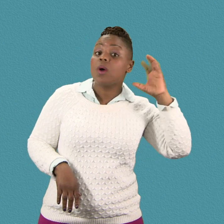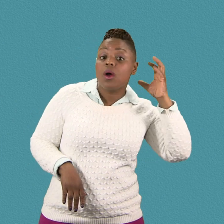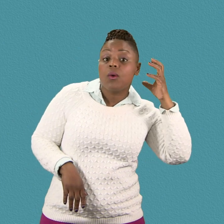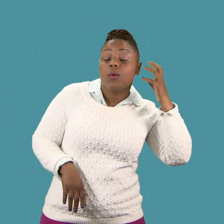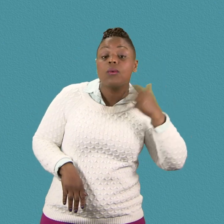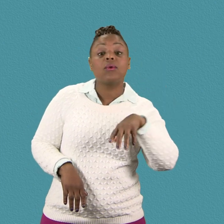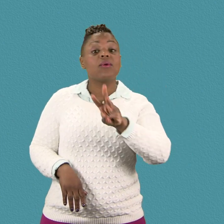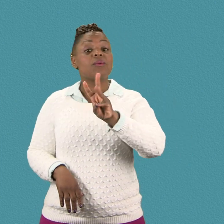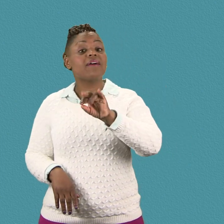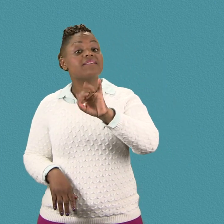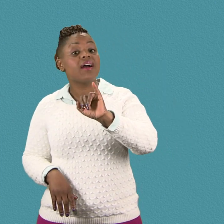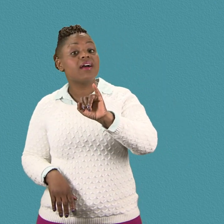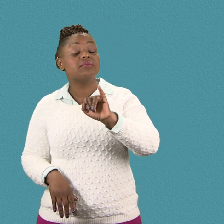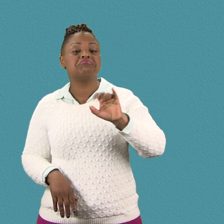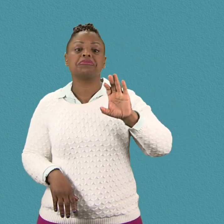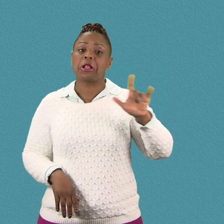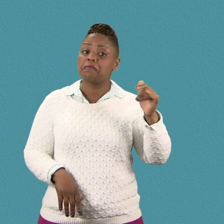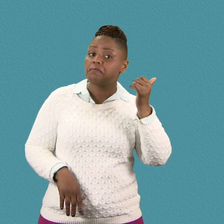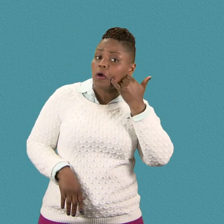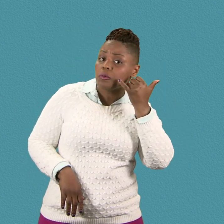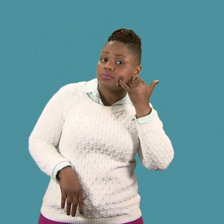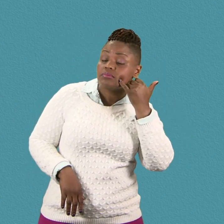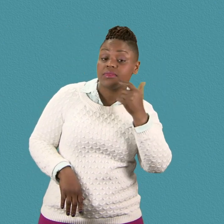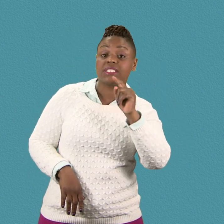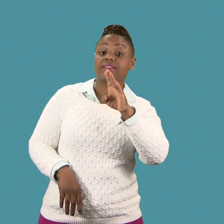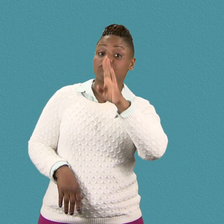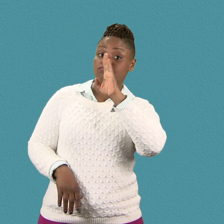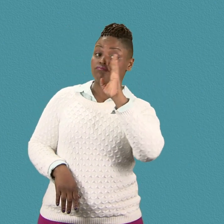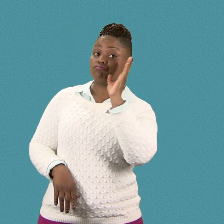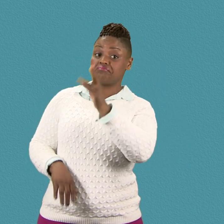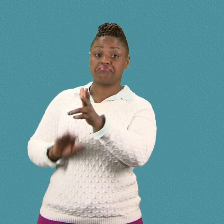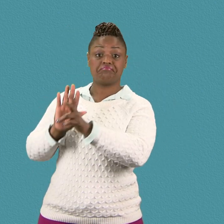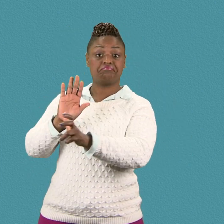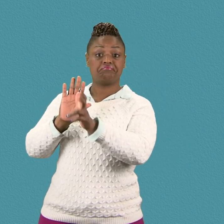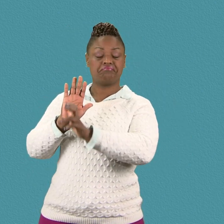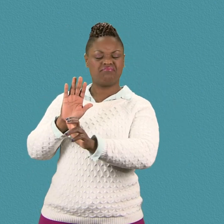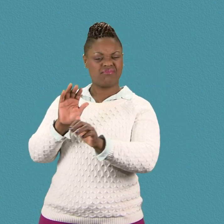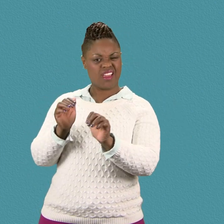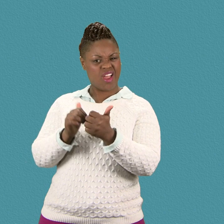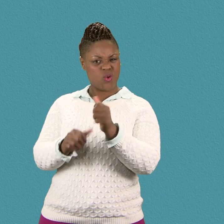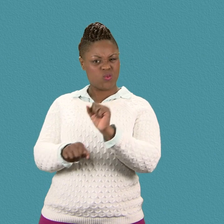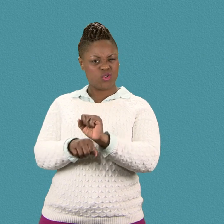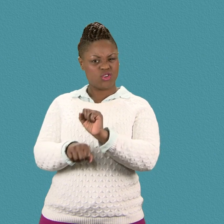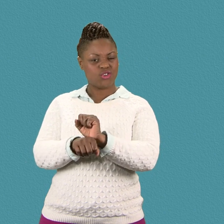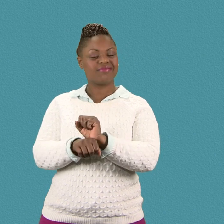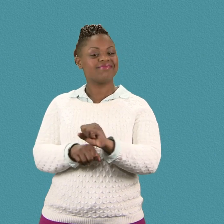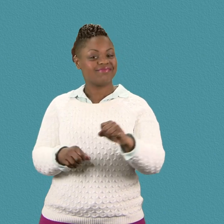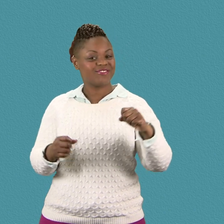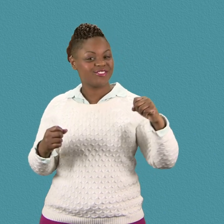Services such as radio, broadcast television, Wi-Fi, and mobile phones, send and receive